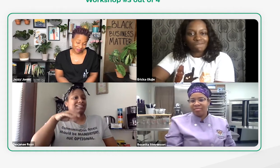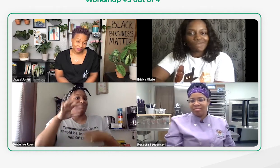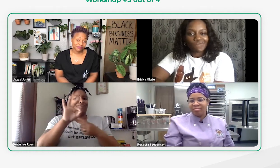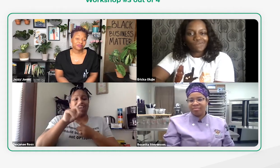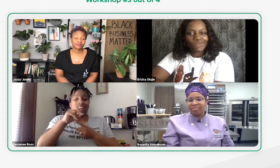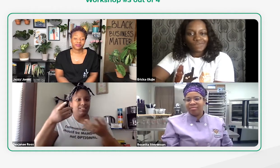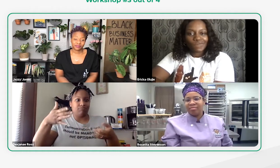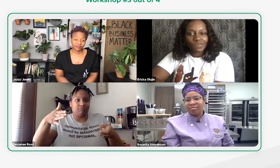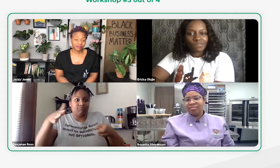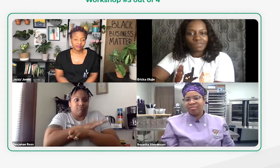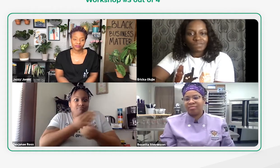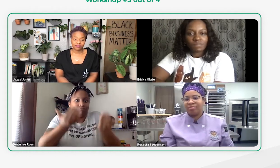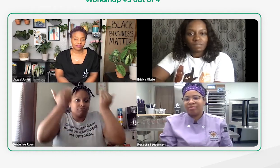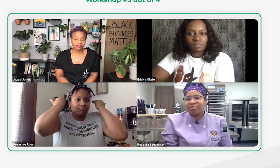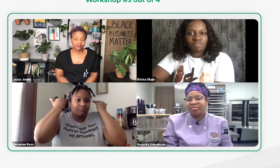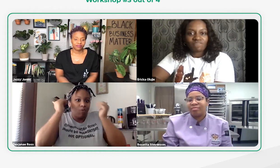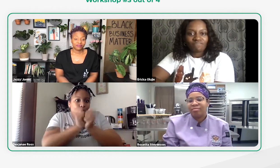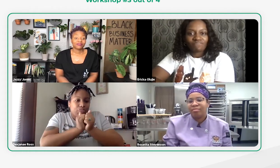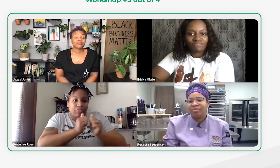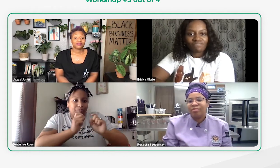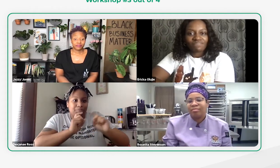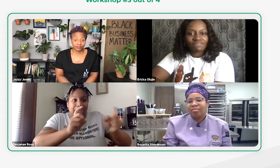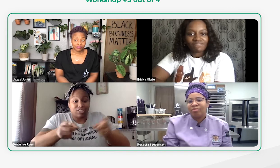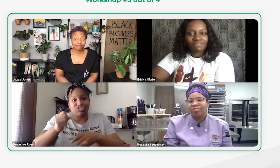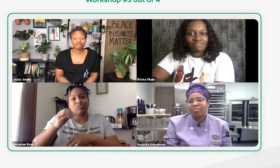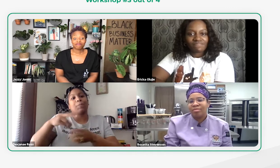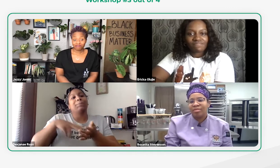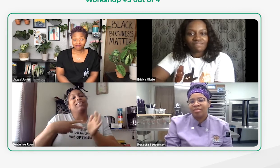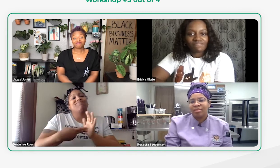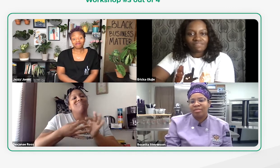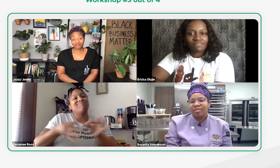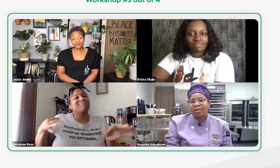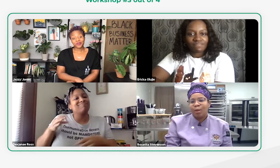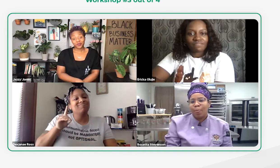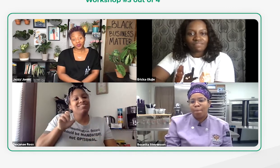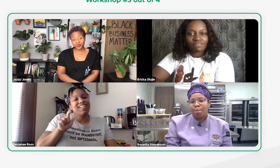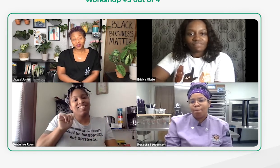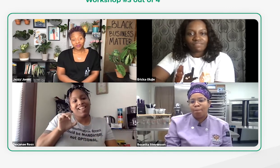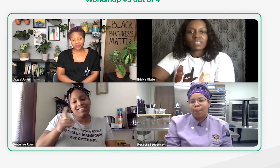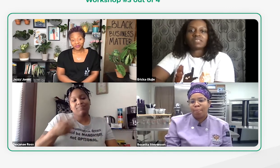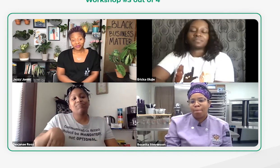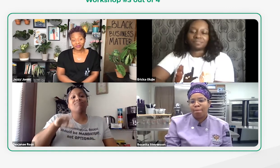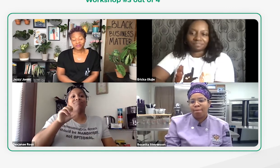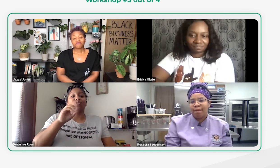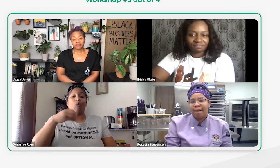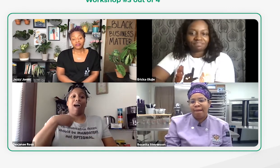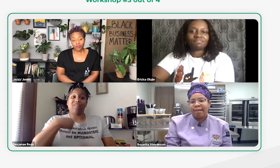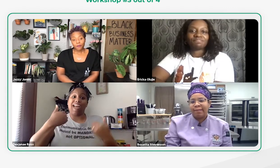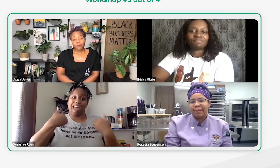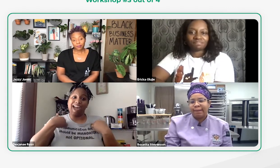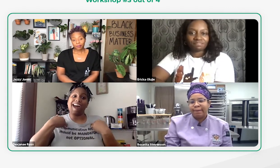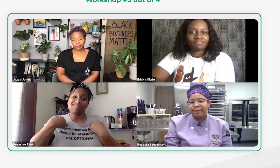in the United States Postal Service to become overwhelmed about shipping. That caused delays